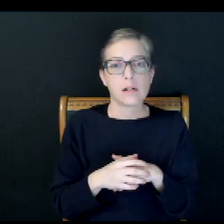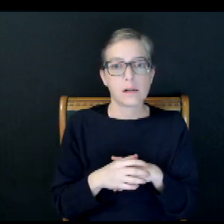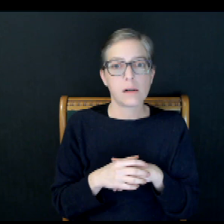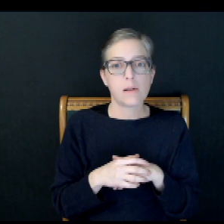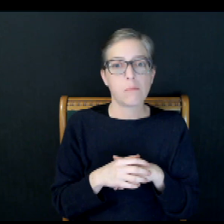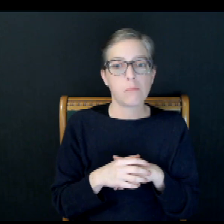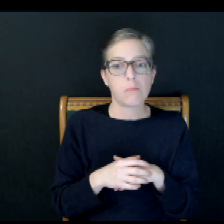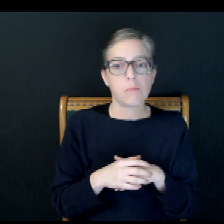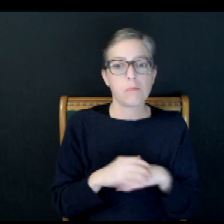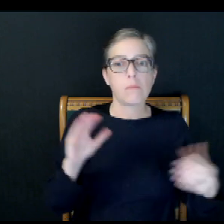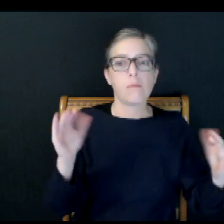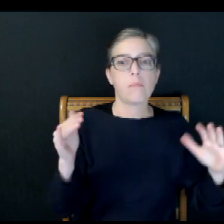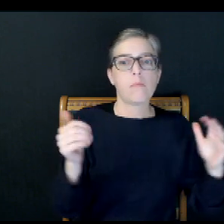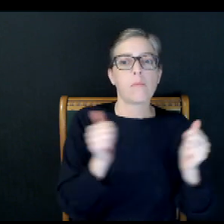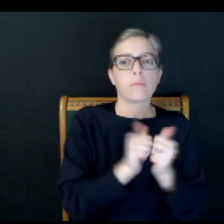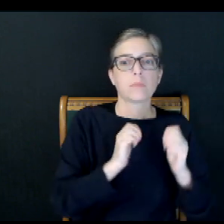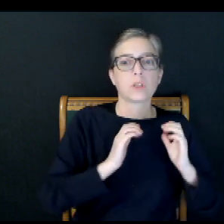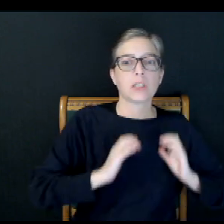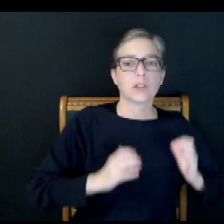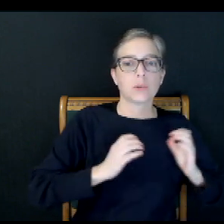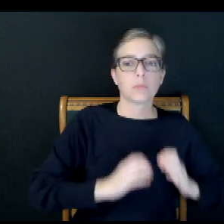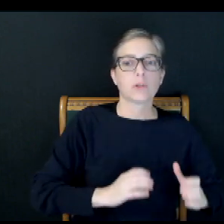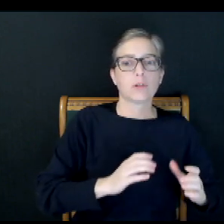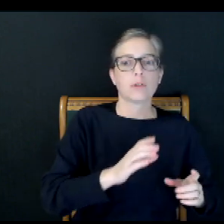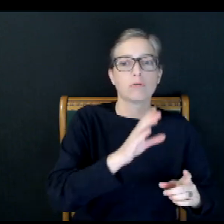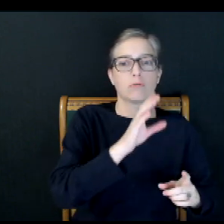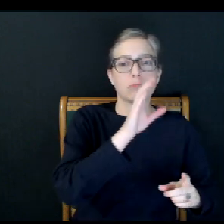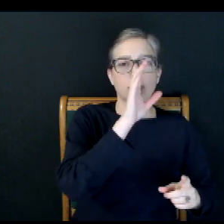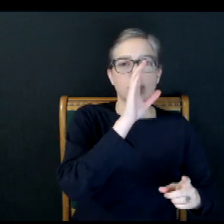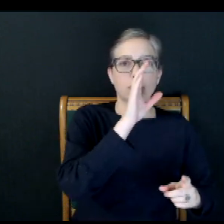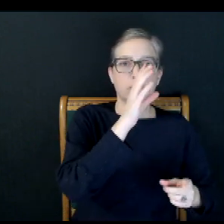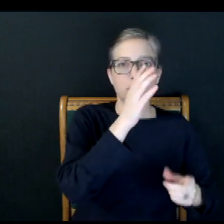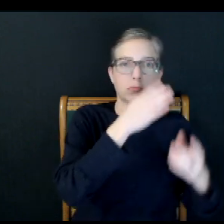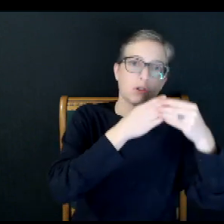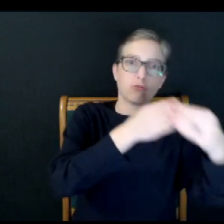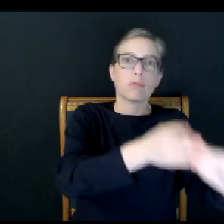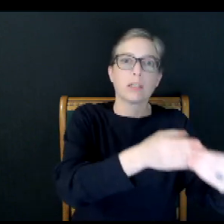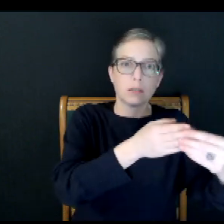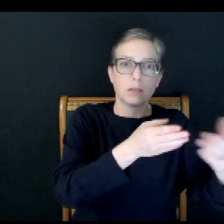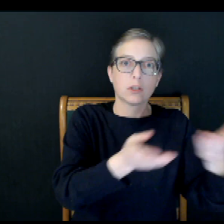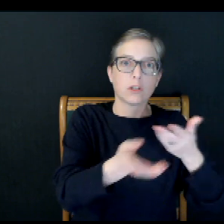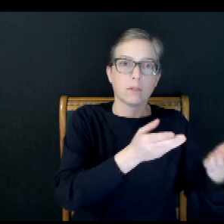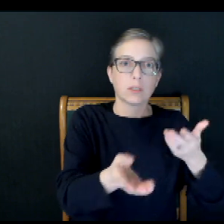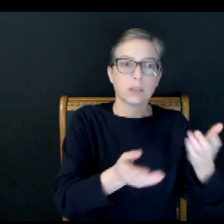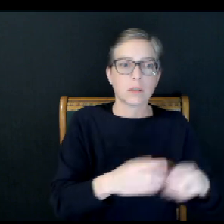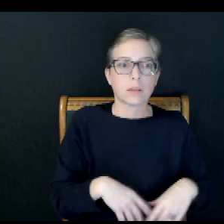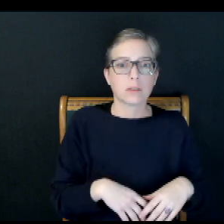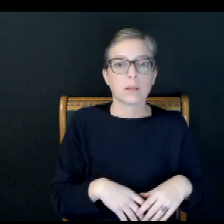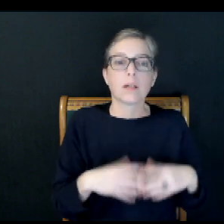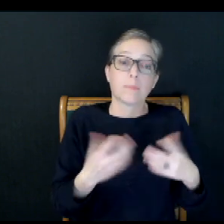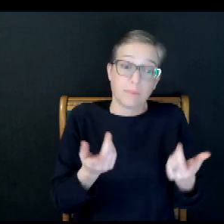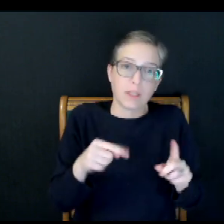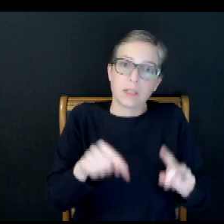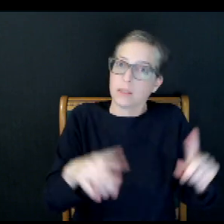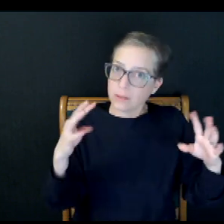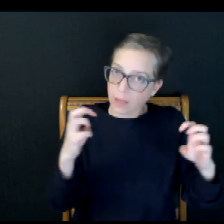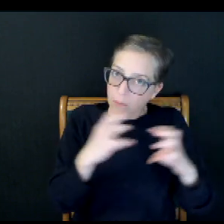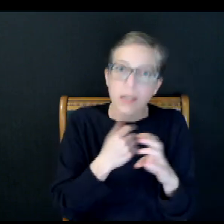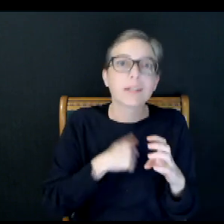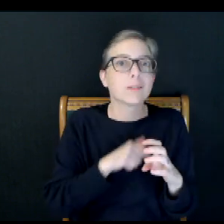like when you hire someone directly to come into your home where you manage that person. There's a lot to dig into here that we're planning on getting into in the future.